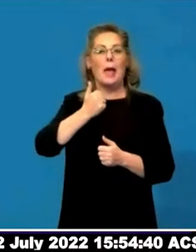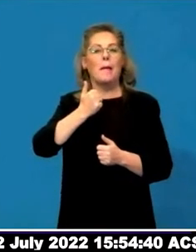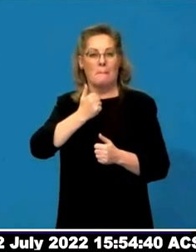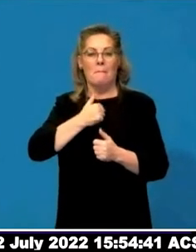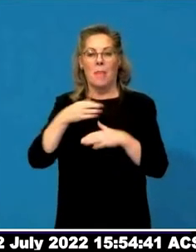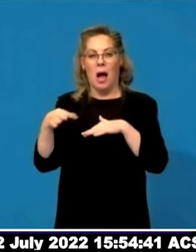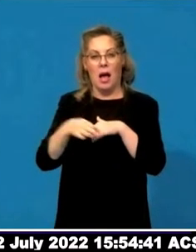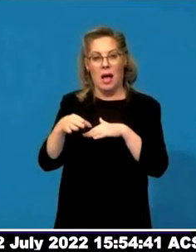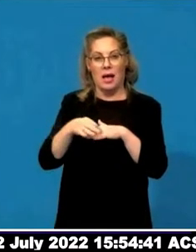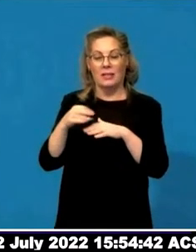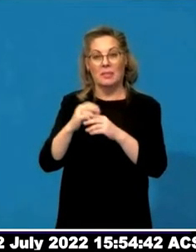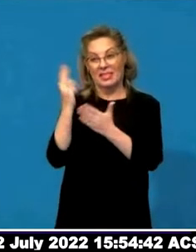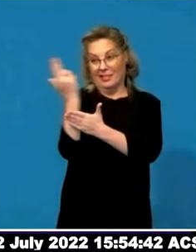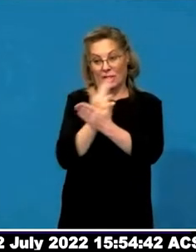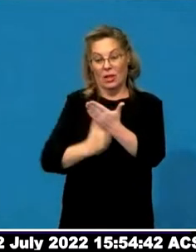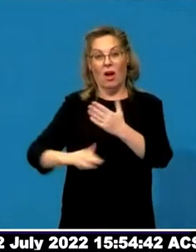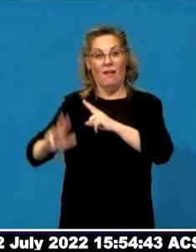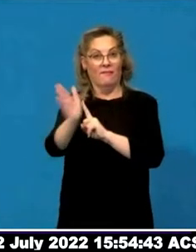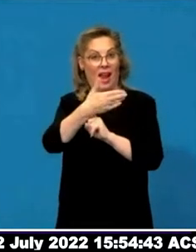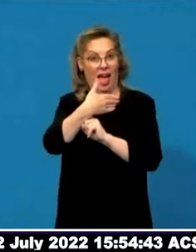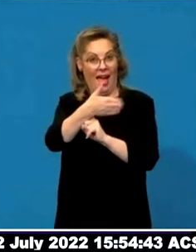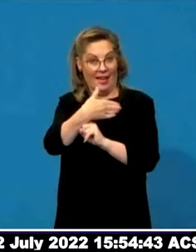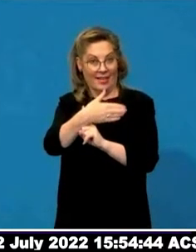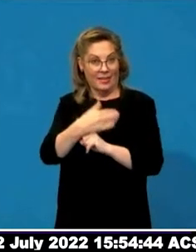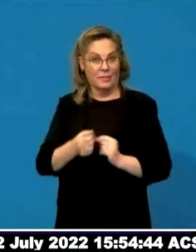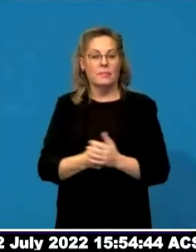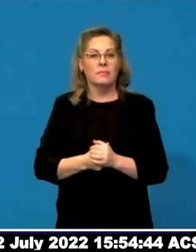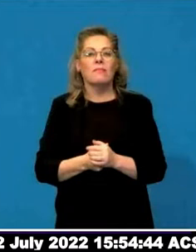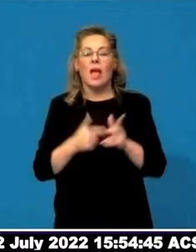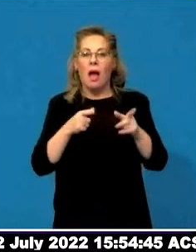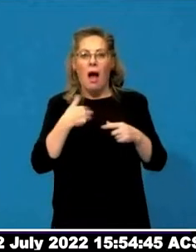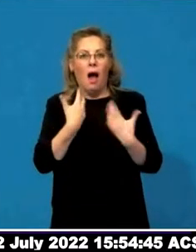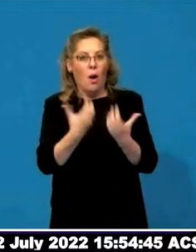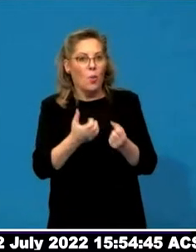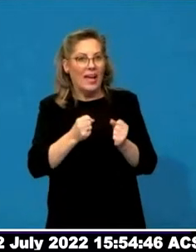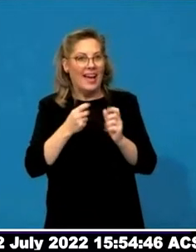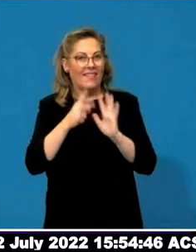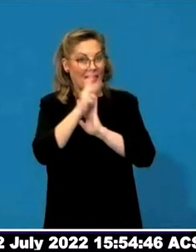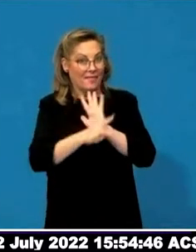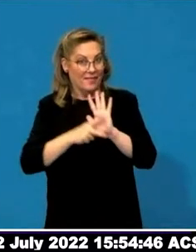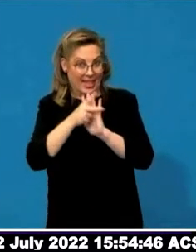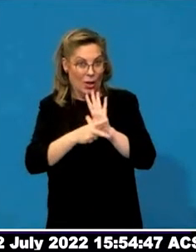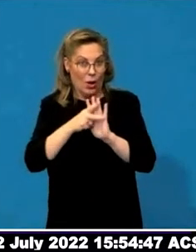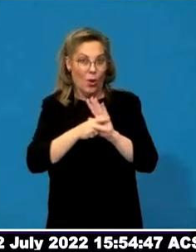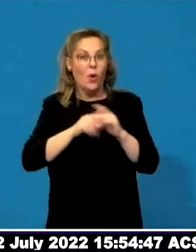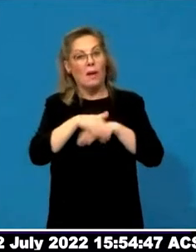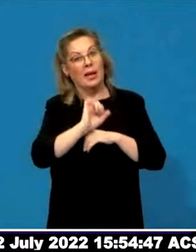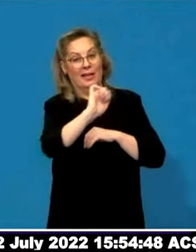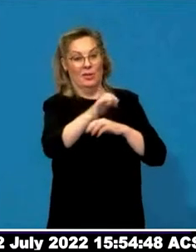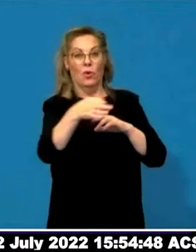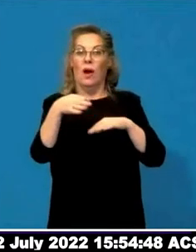which talks about your husband, and Bernard is also in the video.